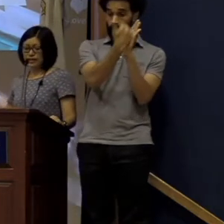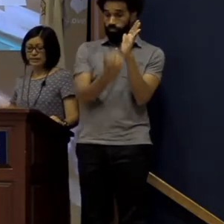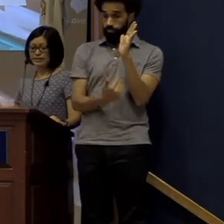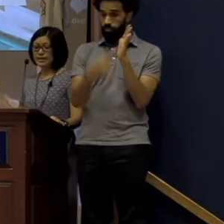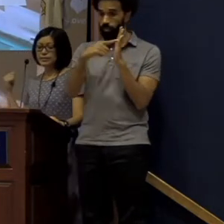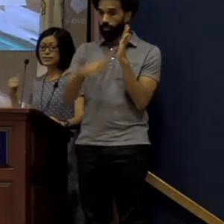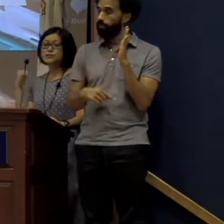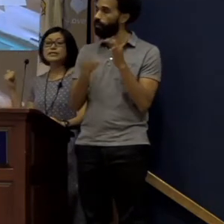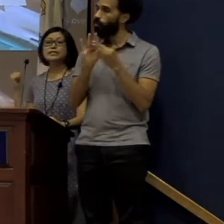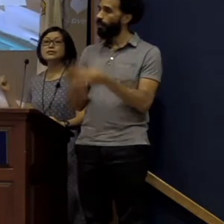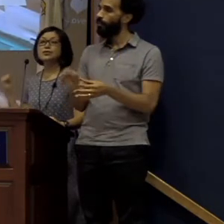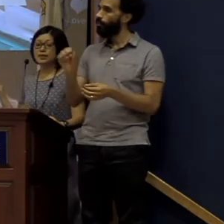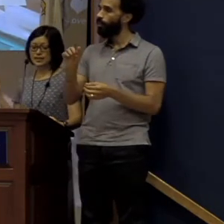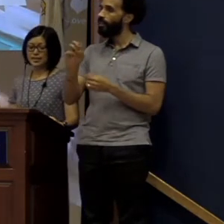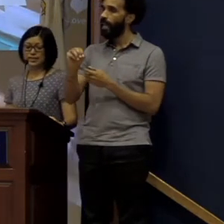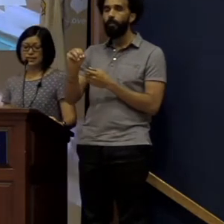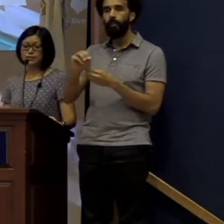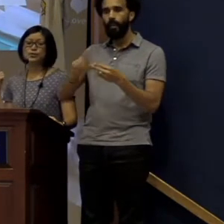There was a reason to know about circuits to know about